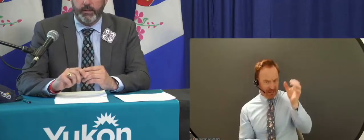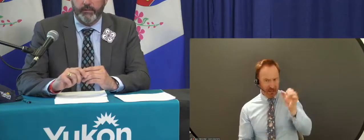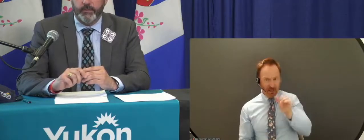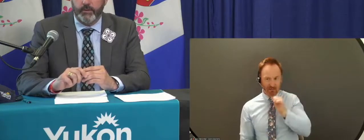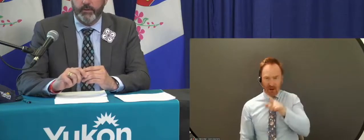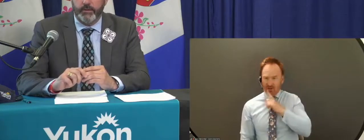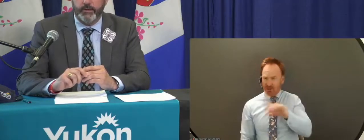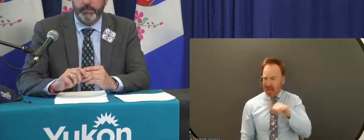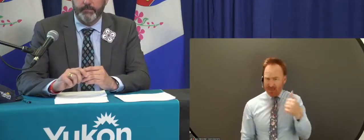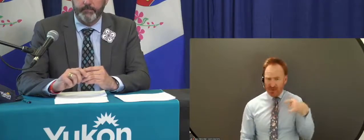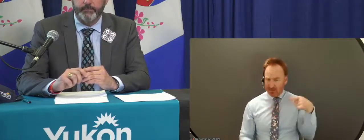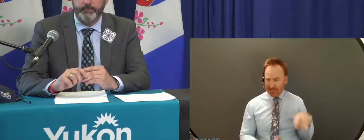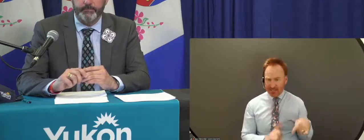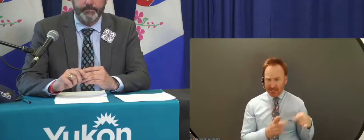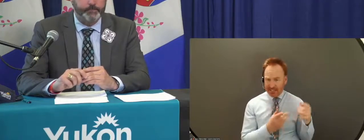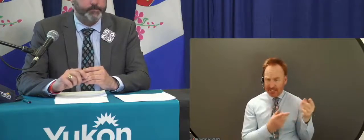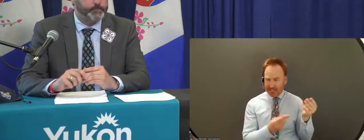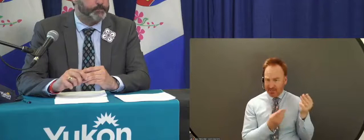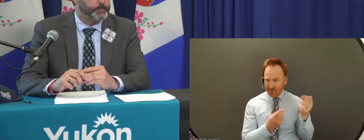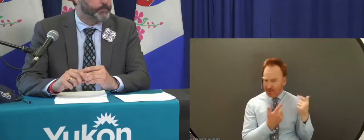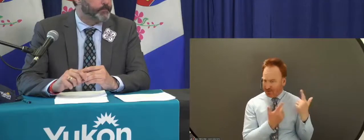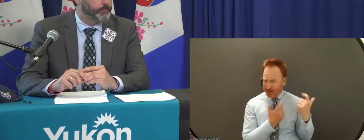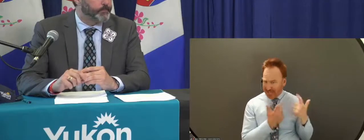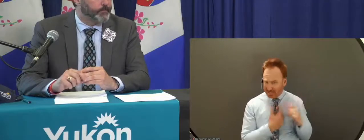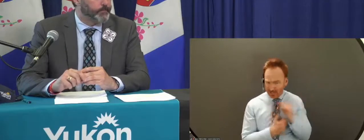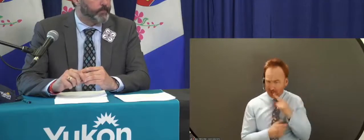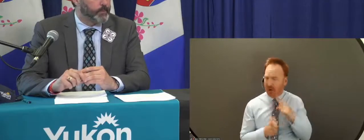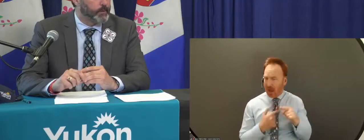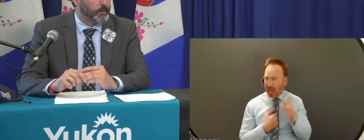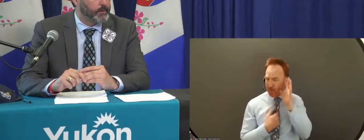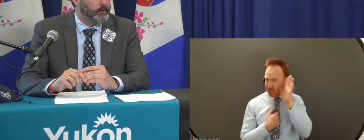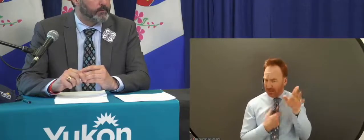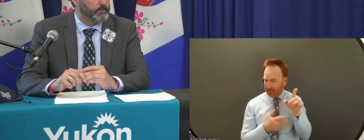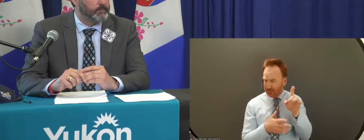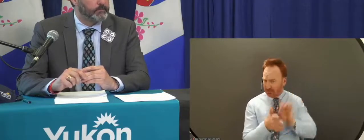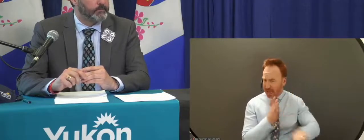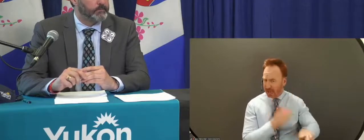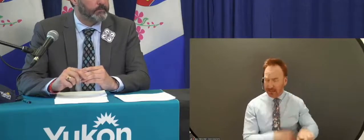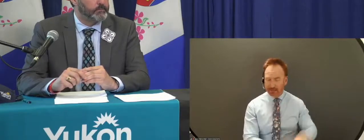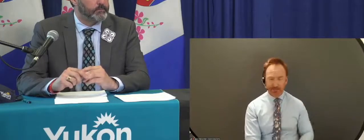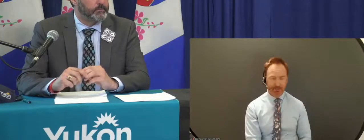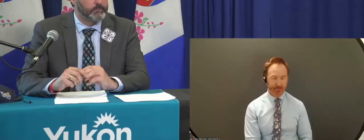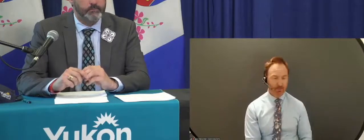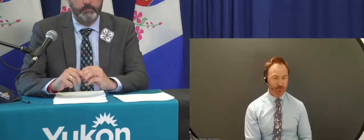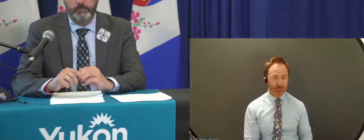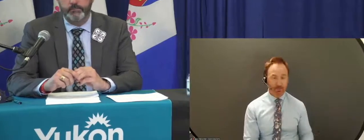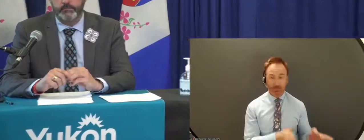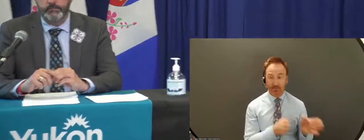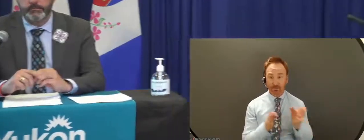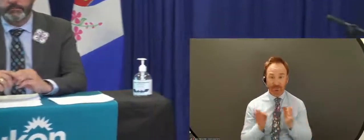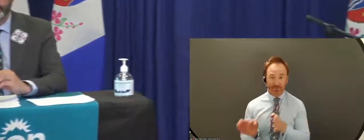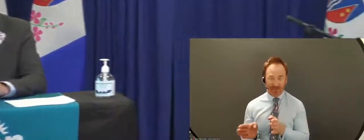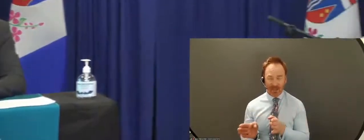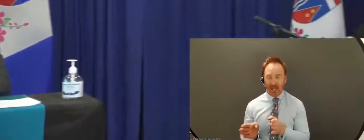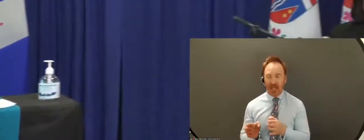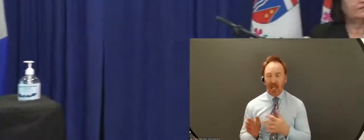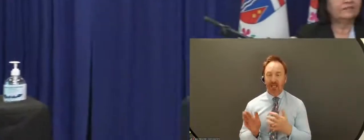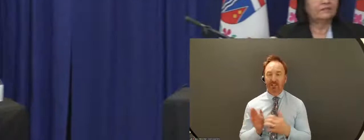Pat: Thank you. Do have some need to add? Pat: Go ahead. Total vaccine since June